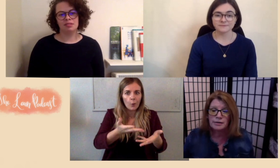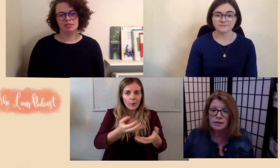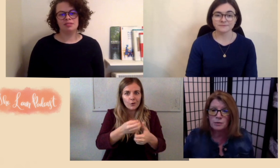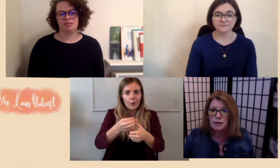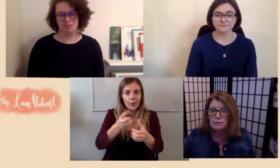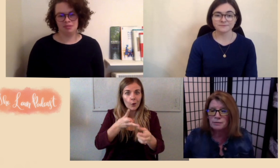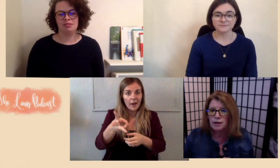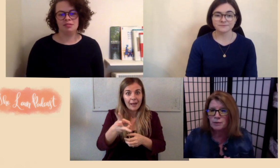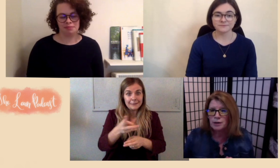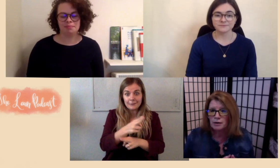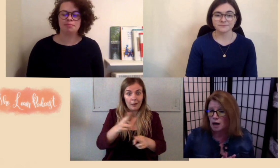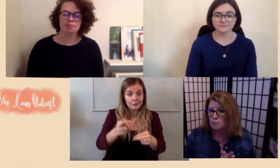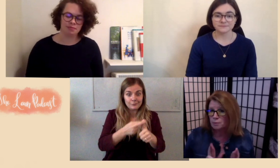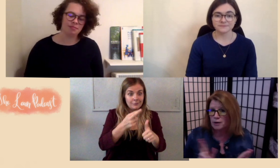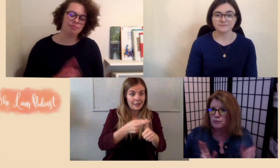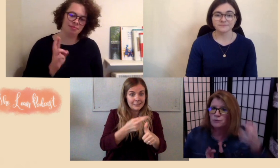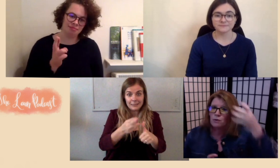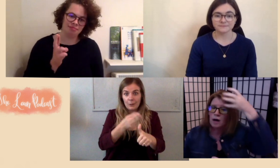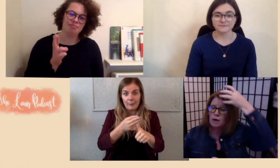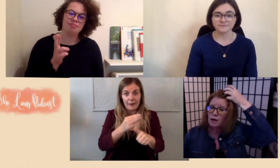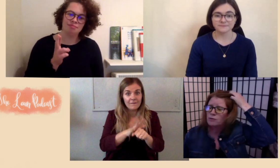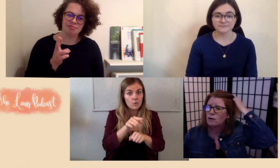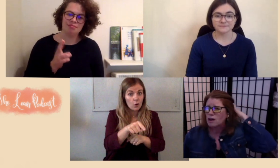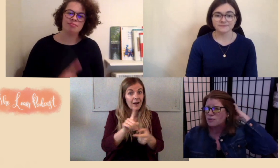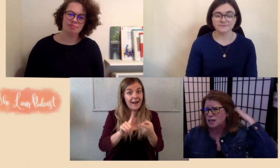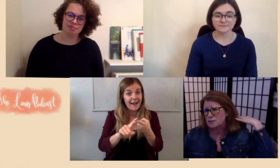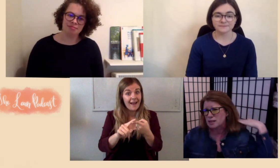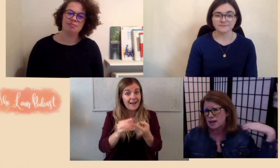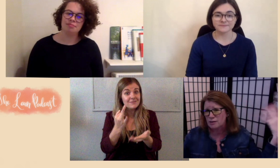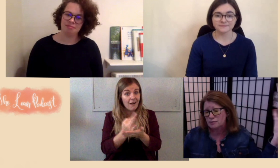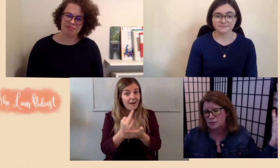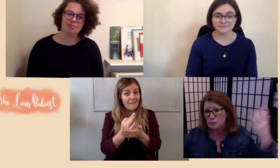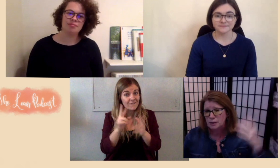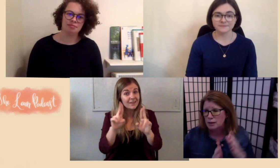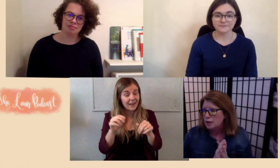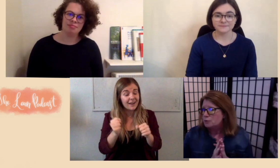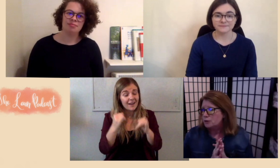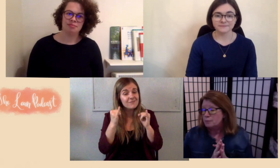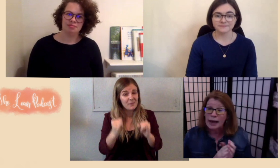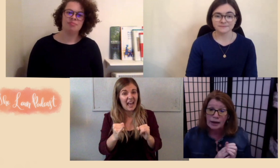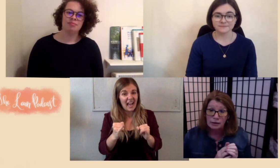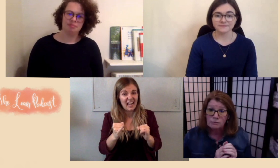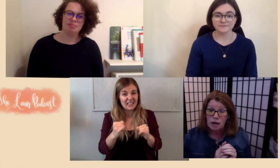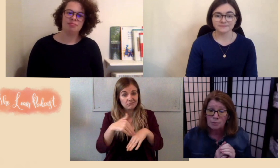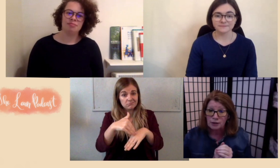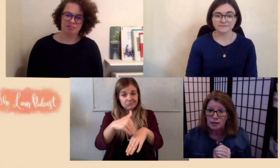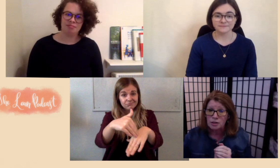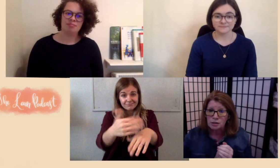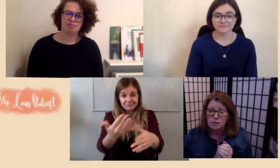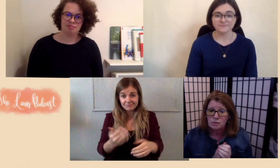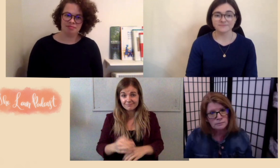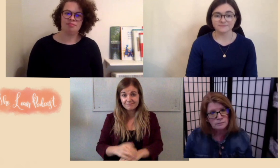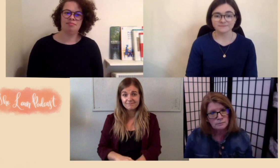and oftentimes can have some pretty bad ramifications. Yeah. That's really interesting. Just to hear you talk about disorientation.